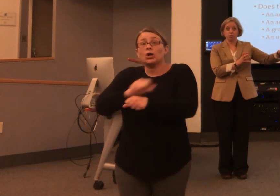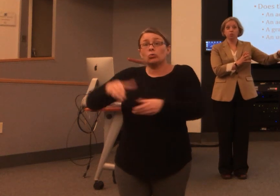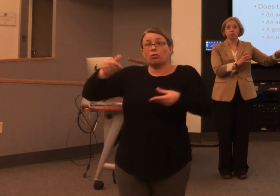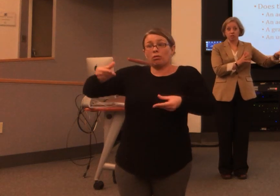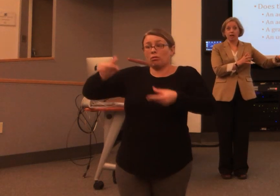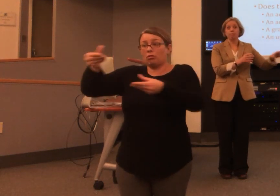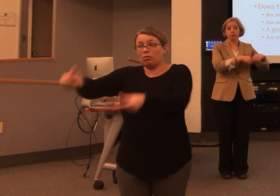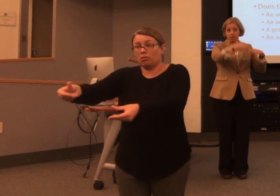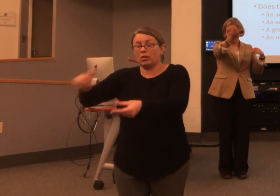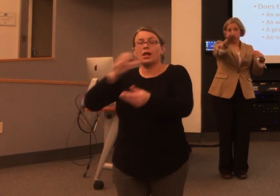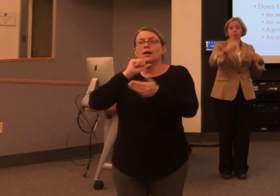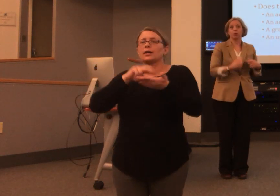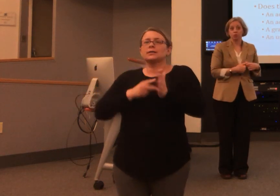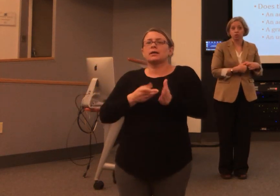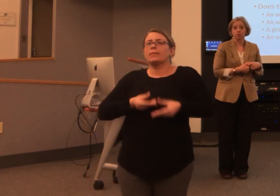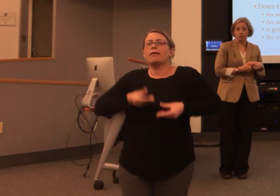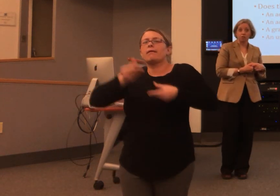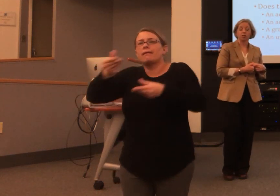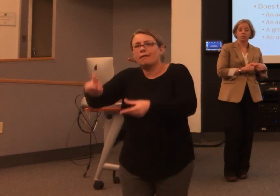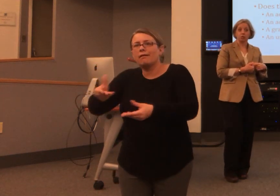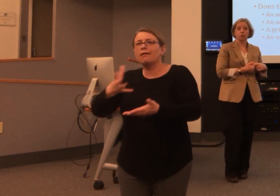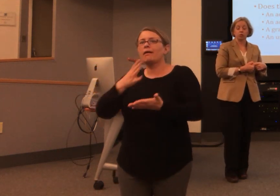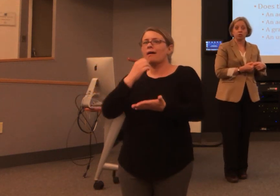to use the copyright to make posters and ripcords from it.